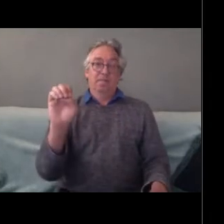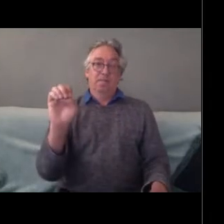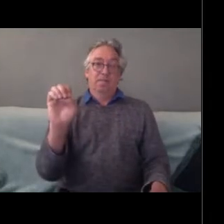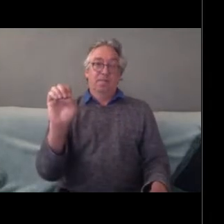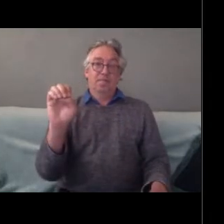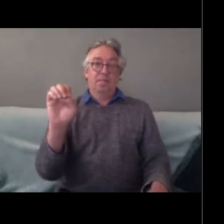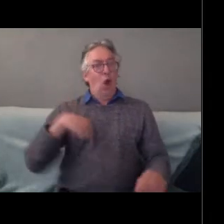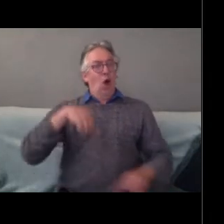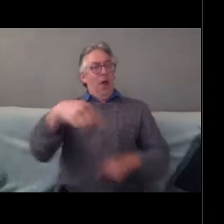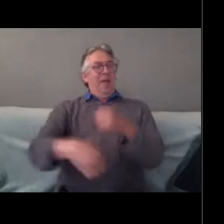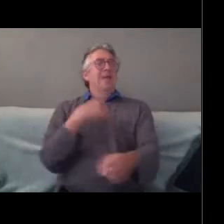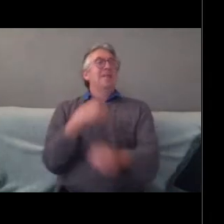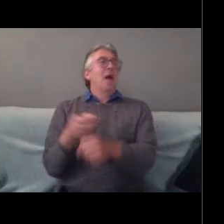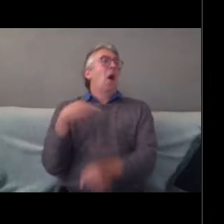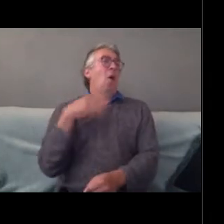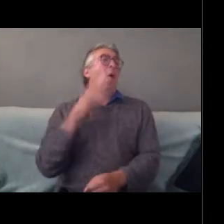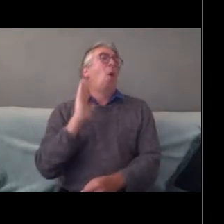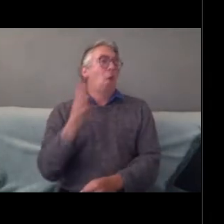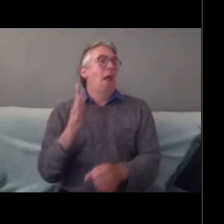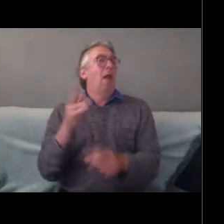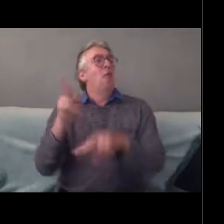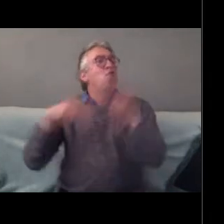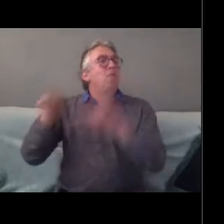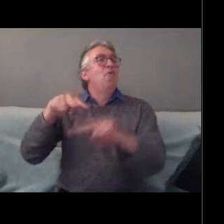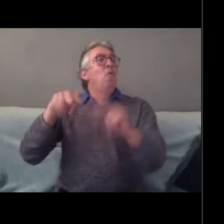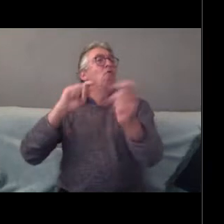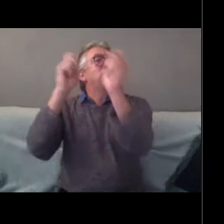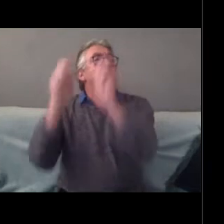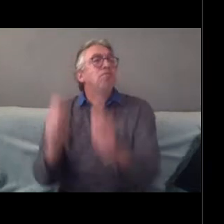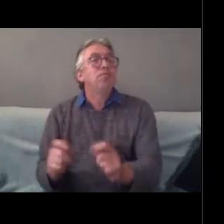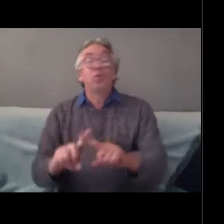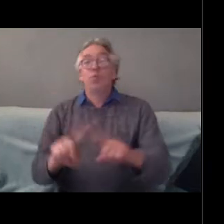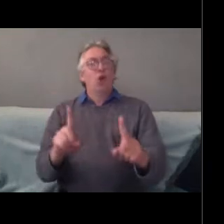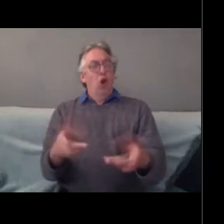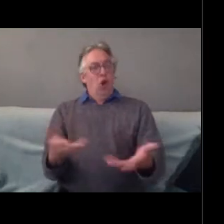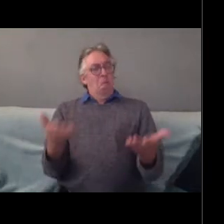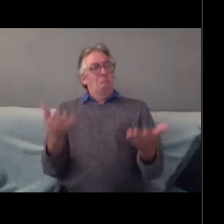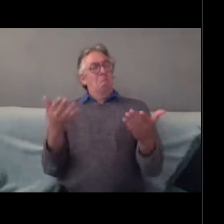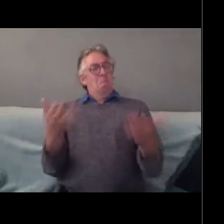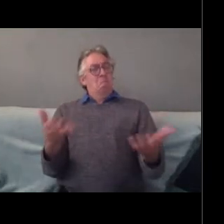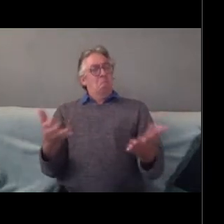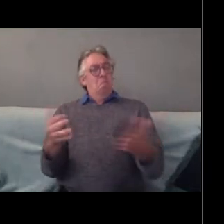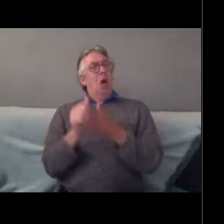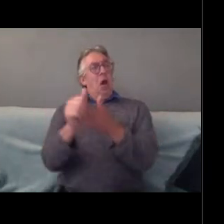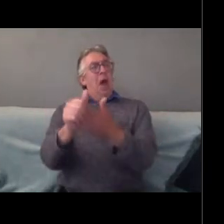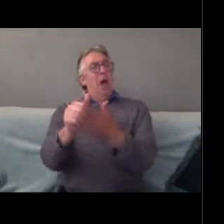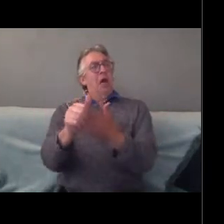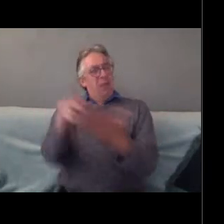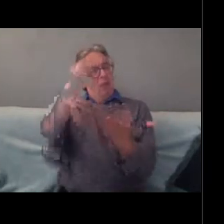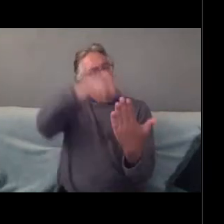but the current version should give you a good idea of what this,